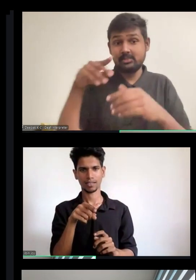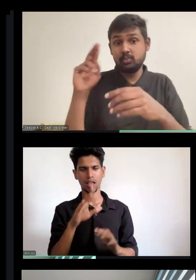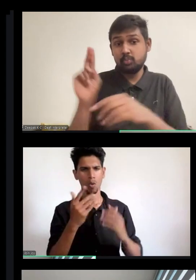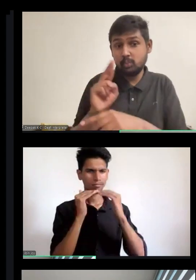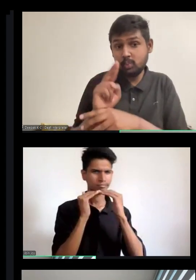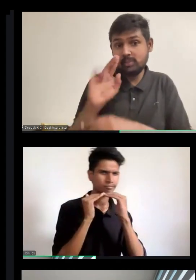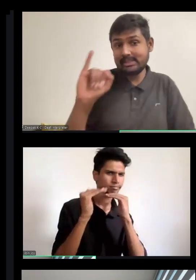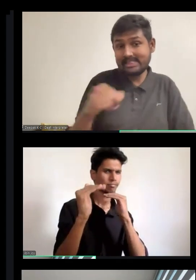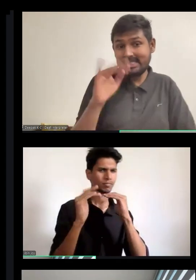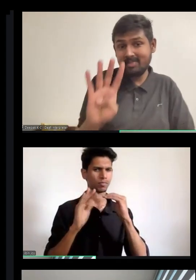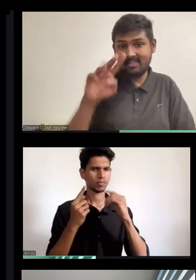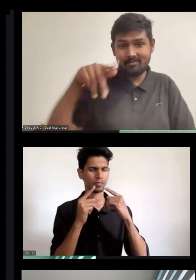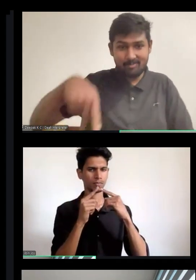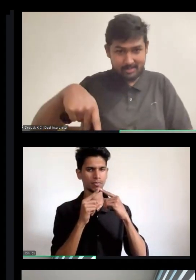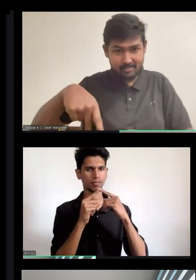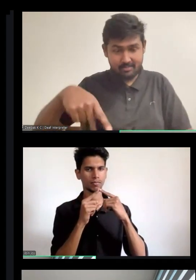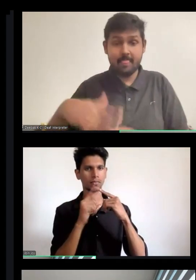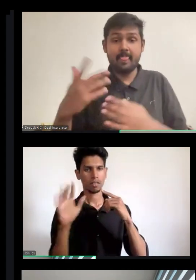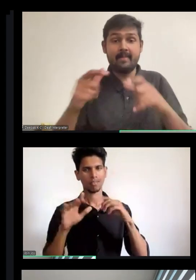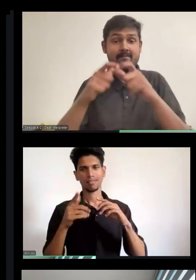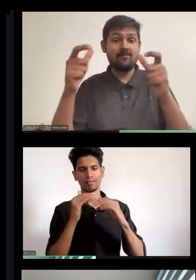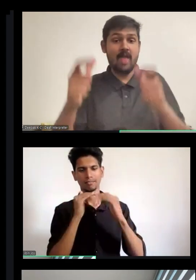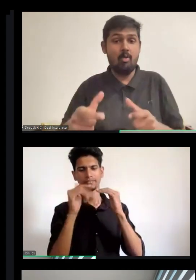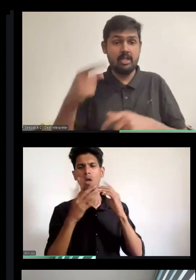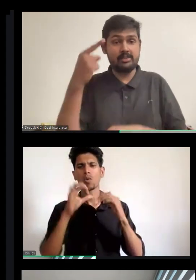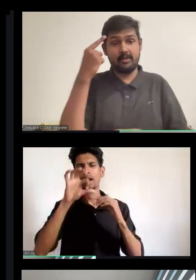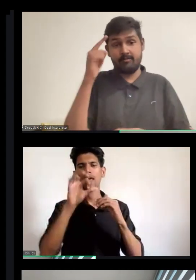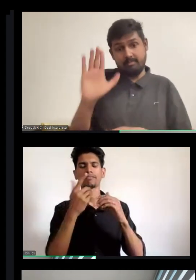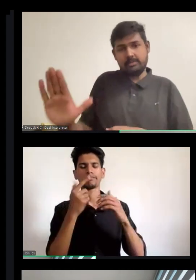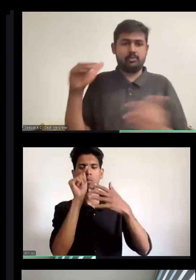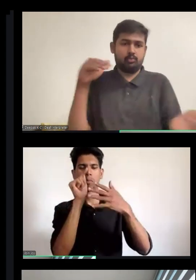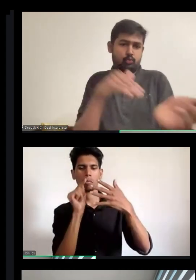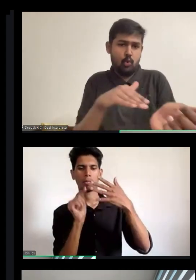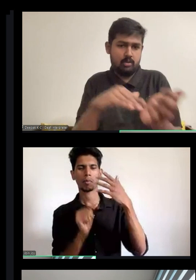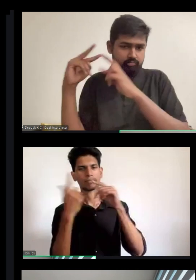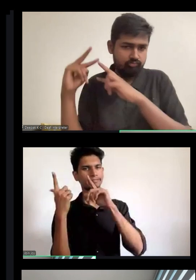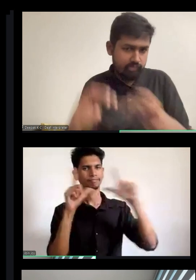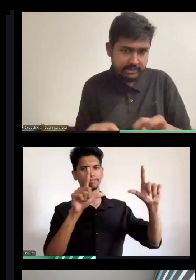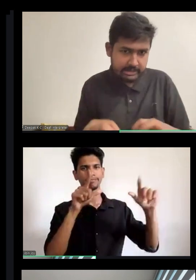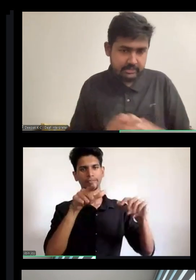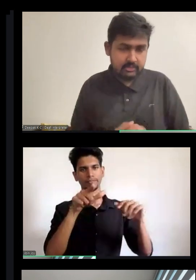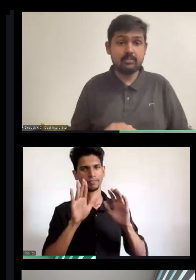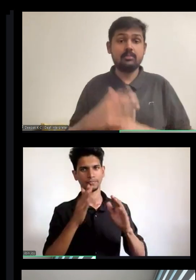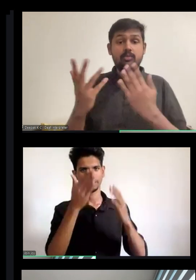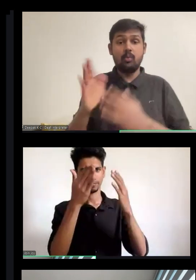All of them are listed on the screen. In the interest of time, I'm not reading all of them out.